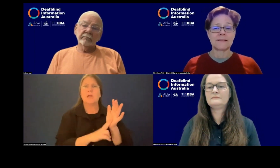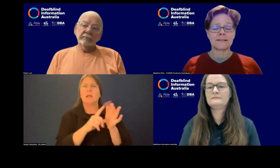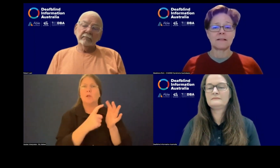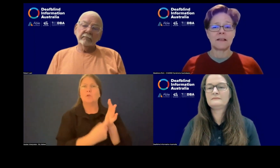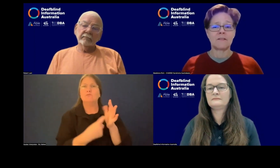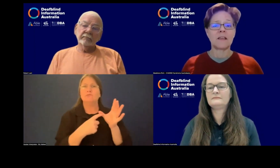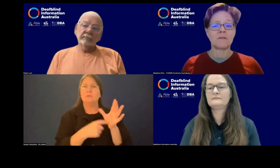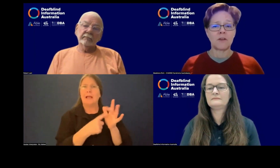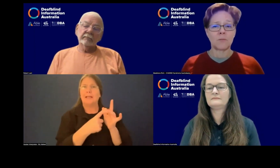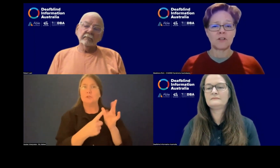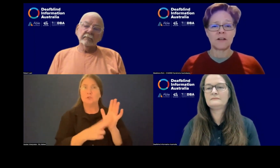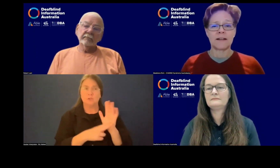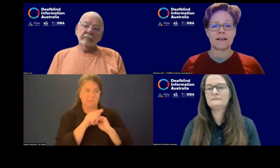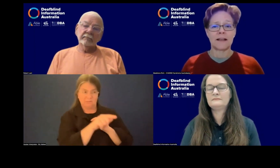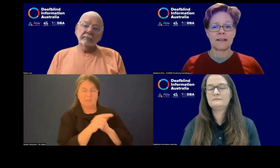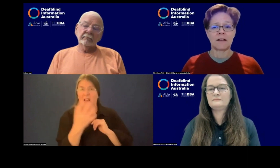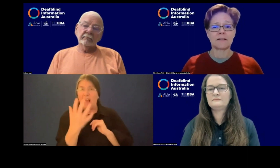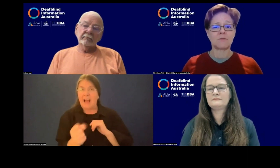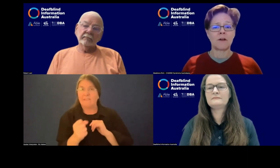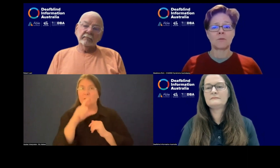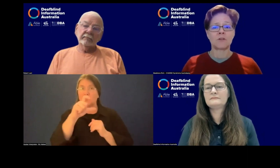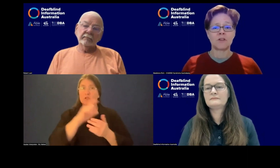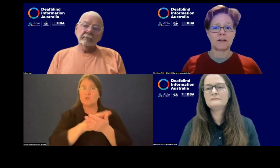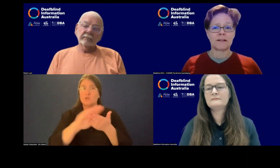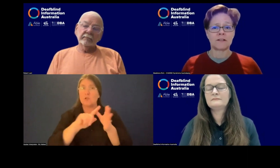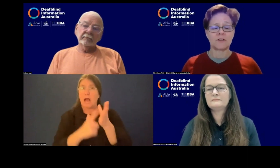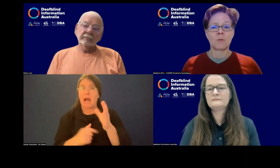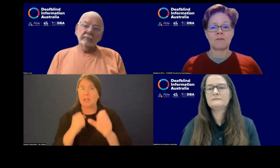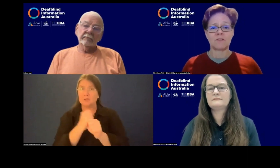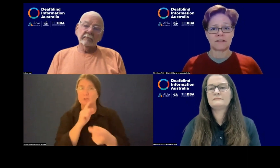great things, given the opportunity, and there are some great opportunities, so we have just